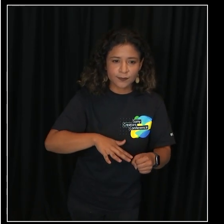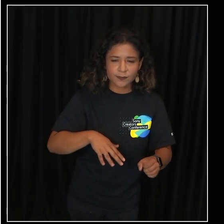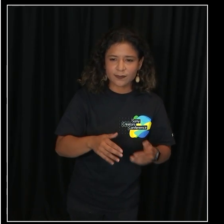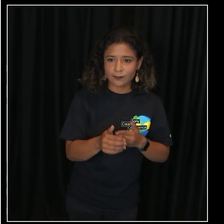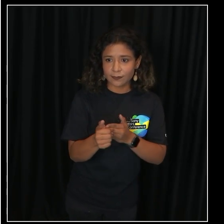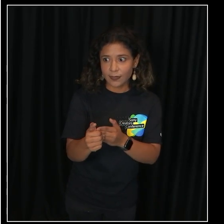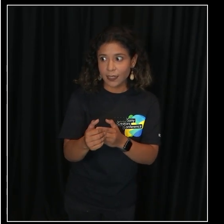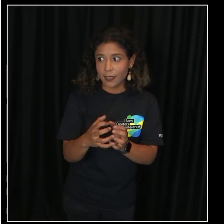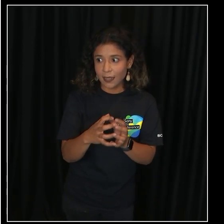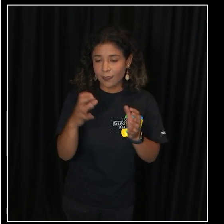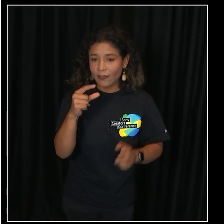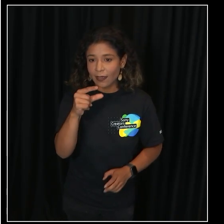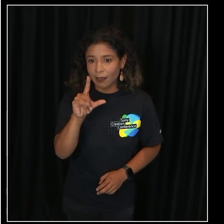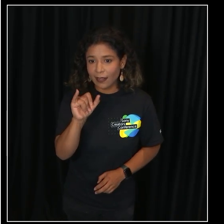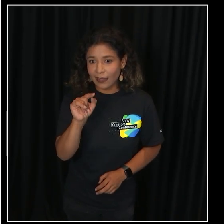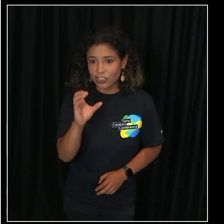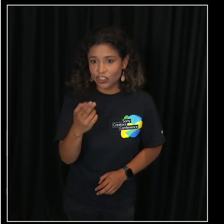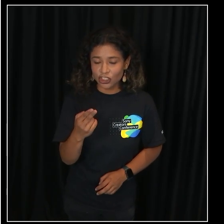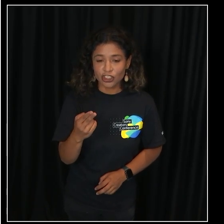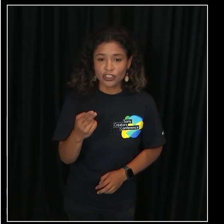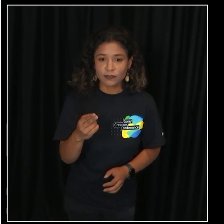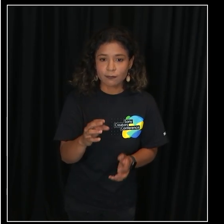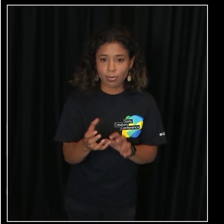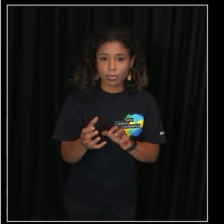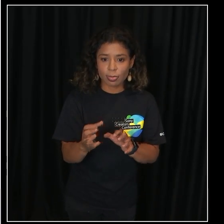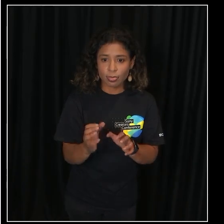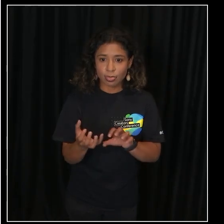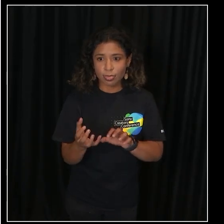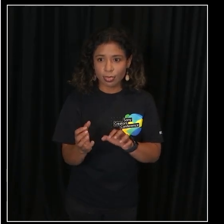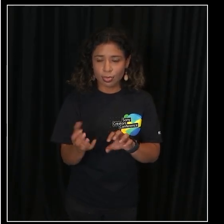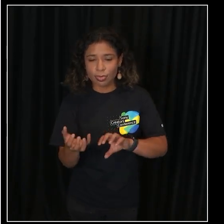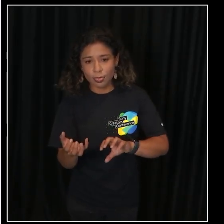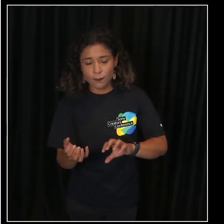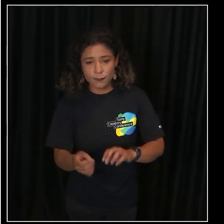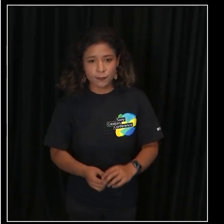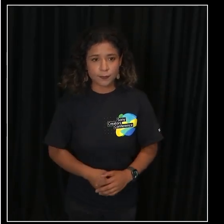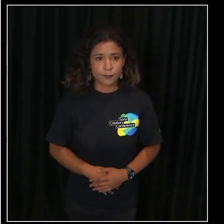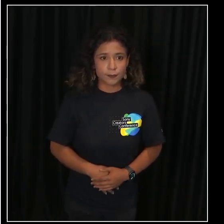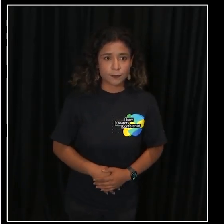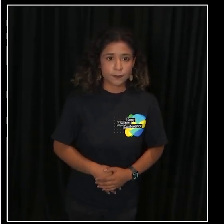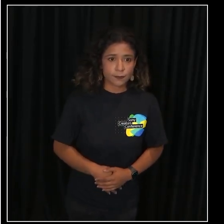And so we took a cue from our art team who likes to work in quads. What if, instead of using triangles,